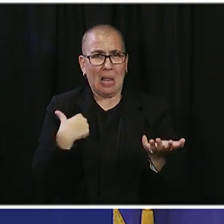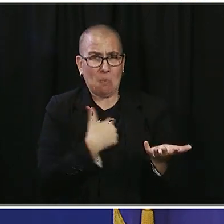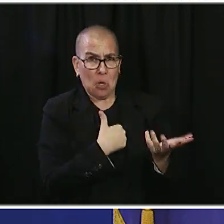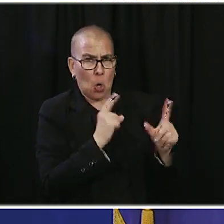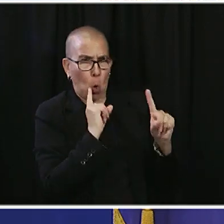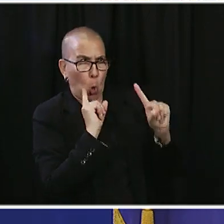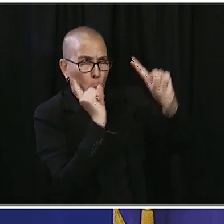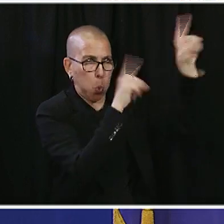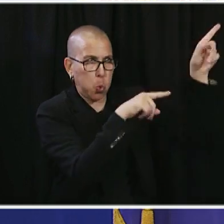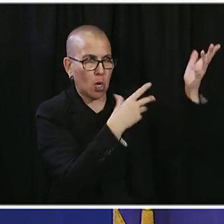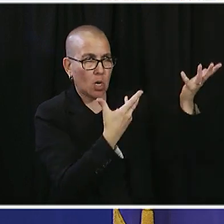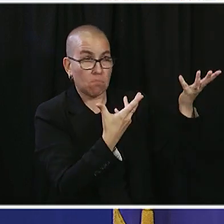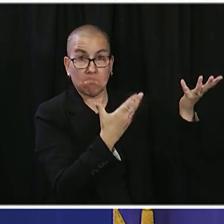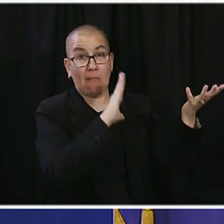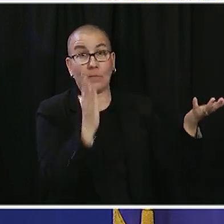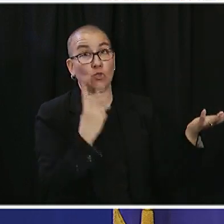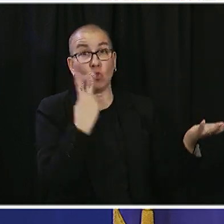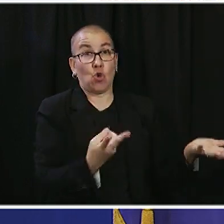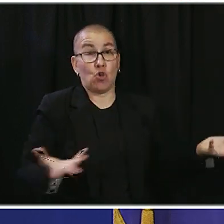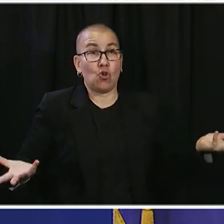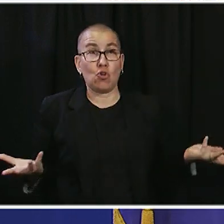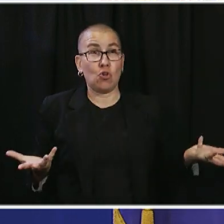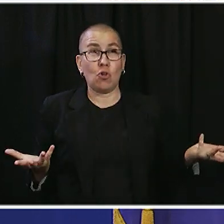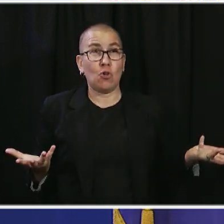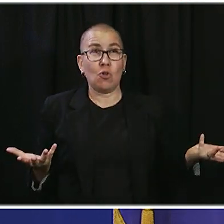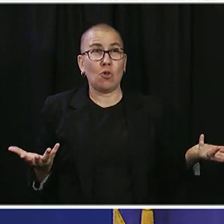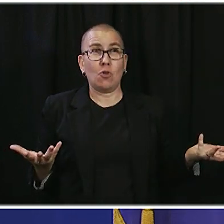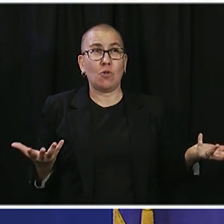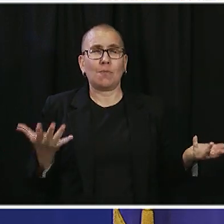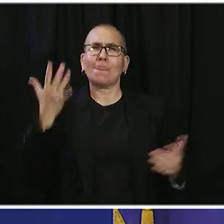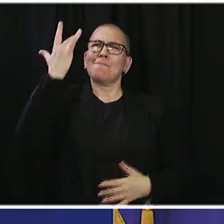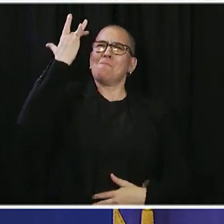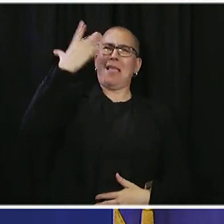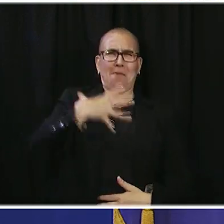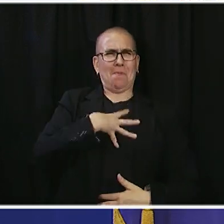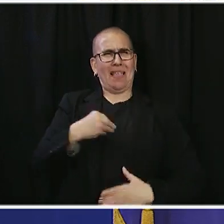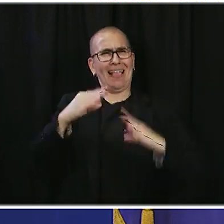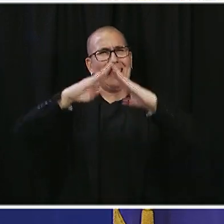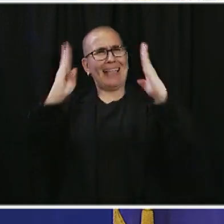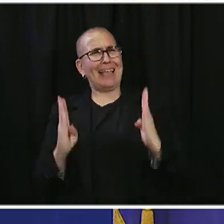BUT WE'D NEVER SEEN THAT PLAN. WE DON'T KNOW WHY THE DECISION IS MADE. WE DON'T KNOW WHY